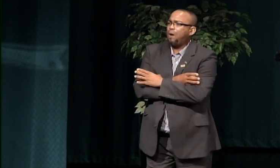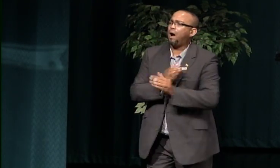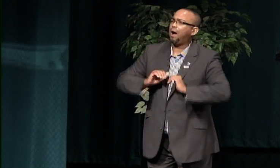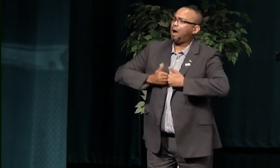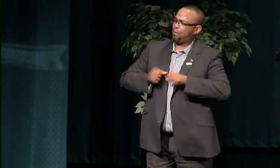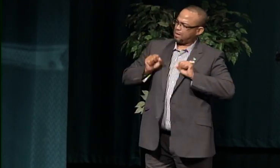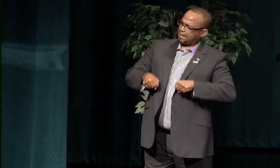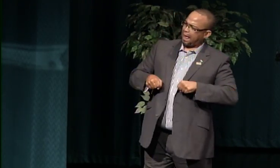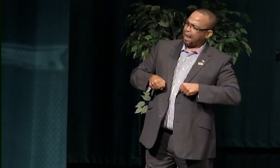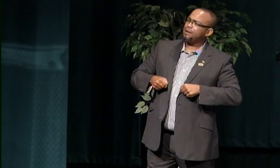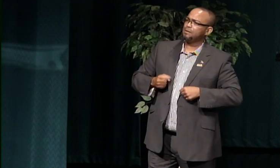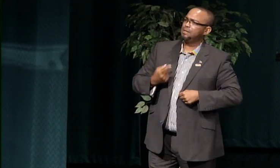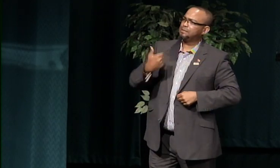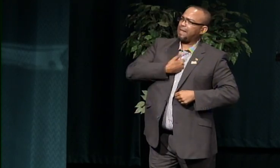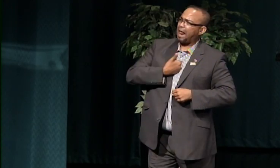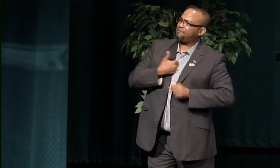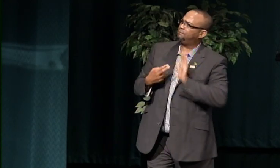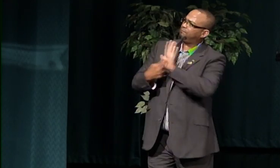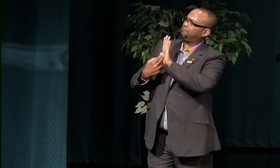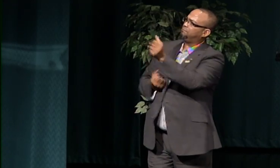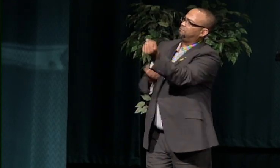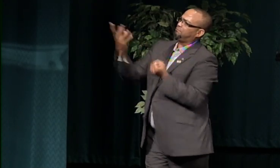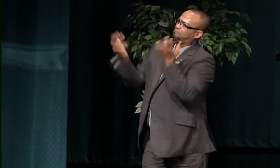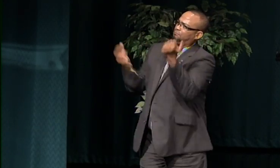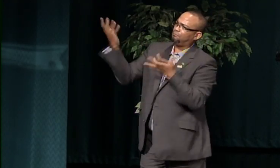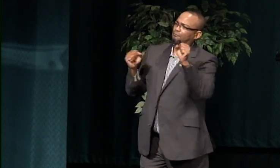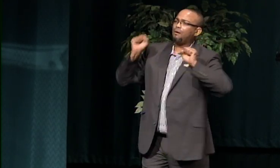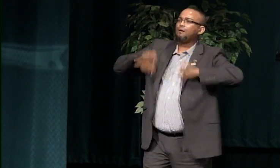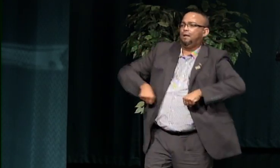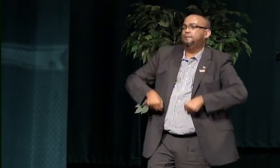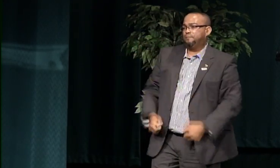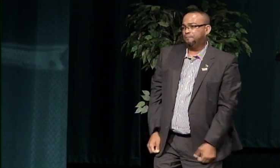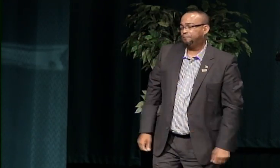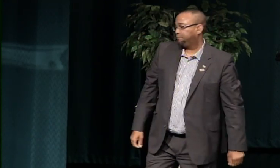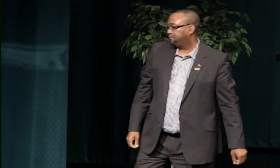and again all of this wouldn't have been possible